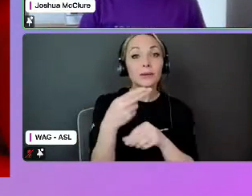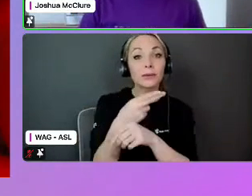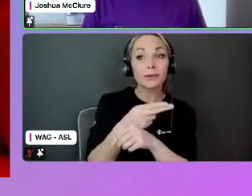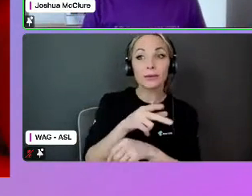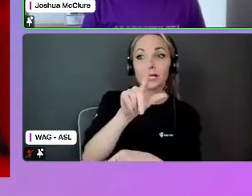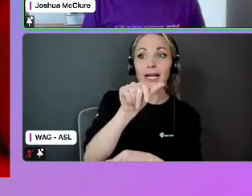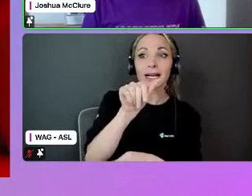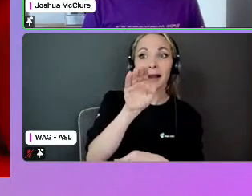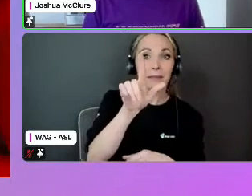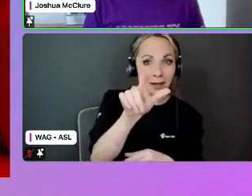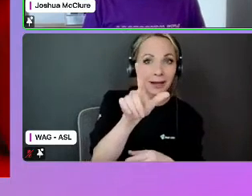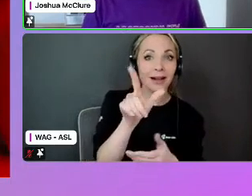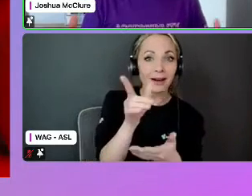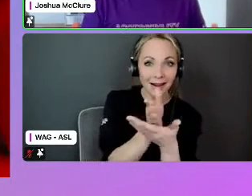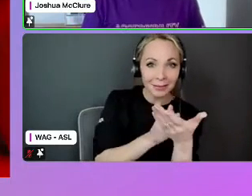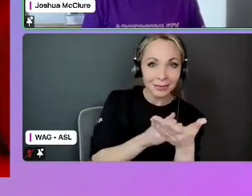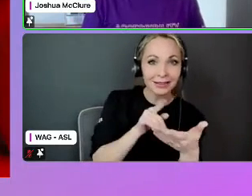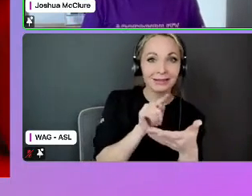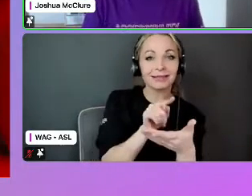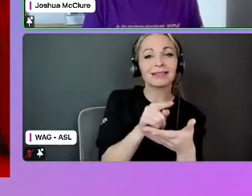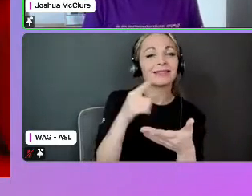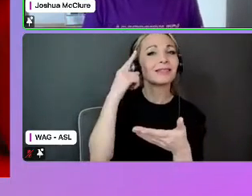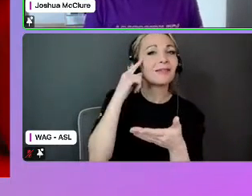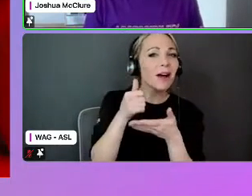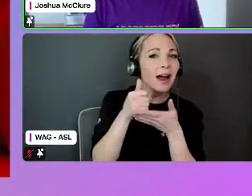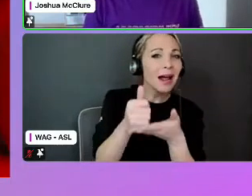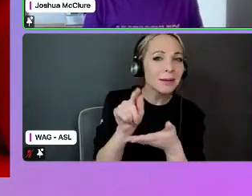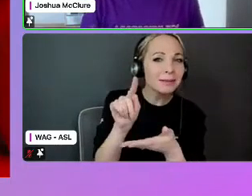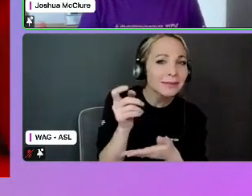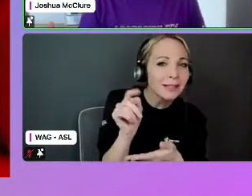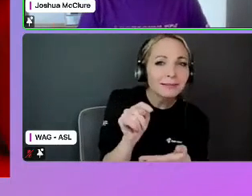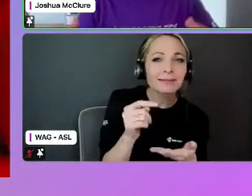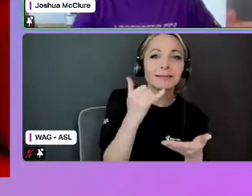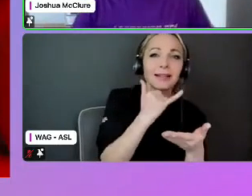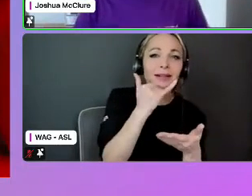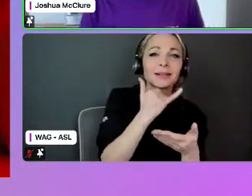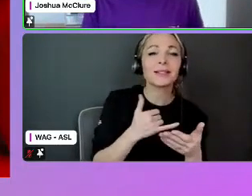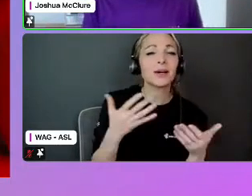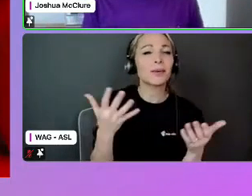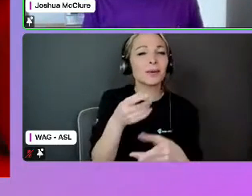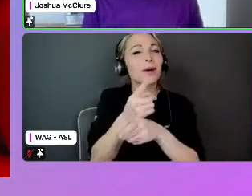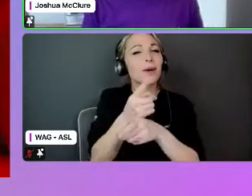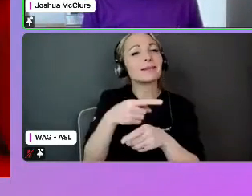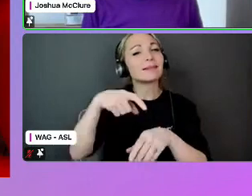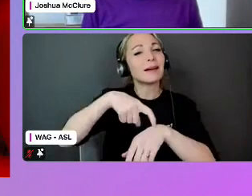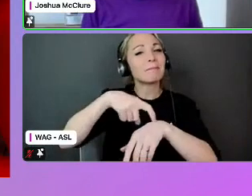help text. Do you use the label